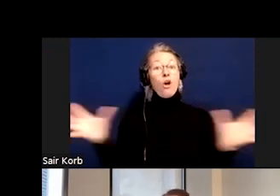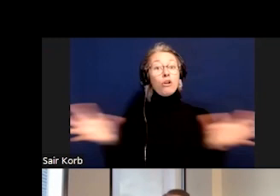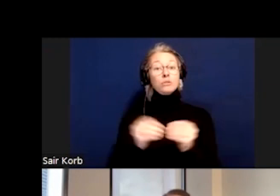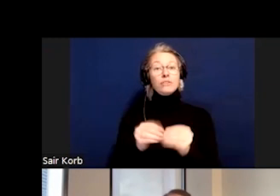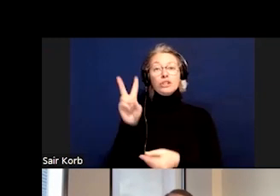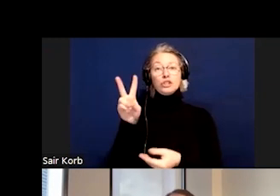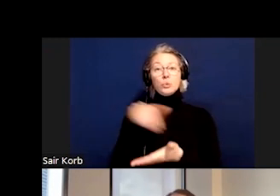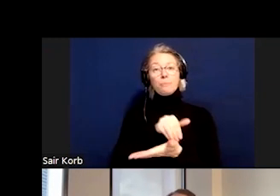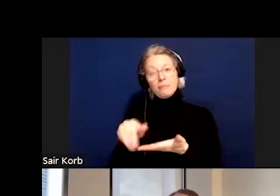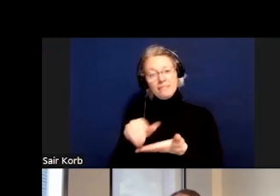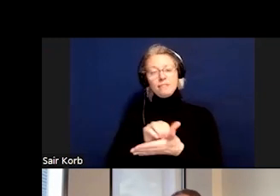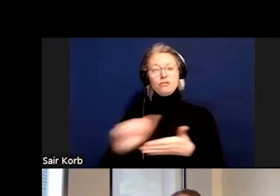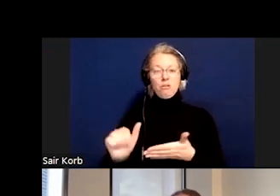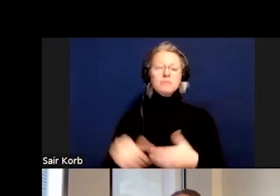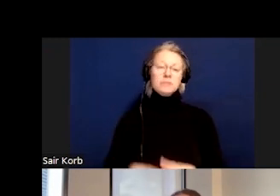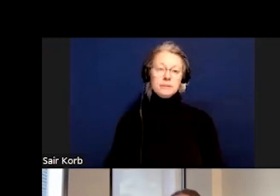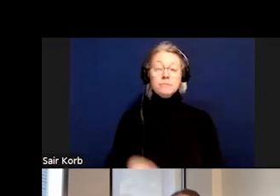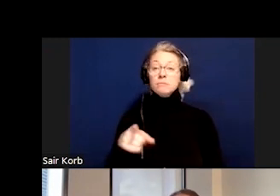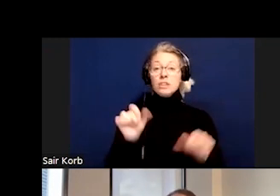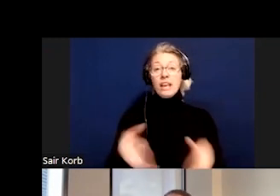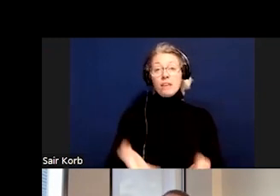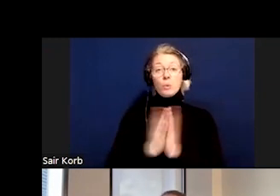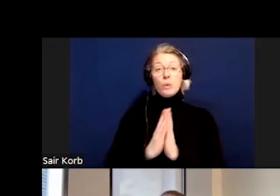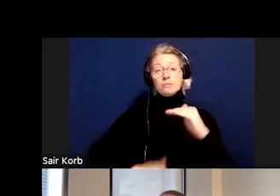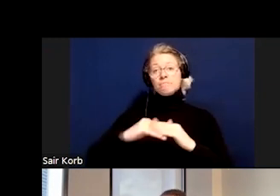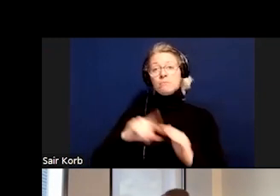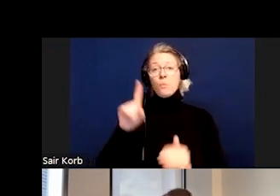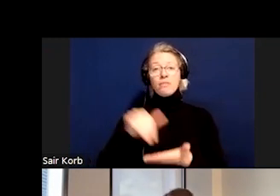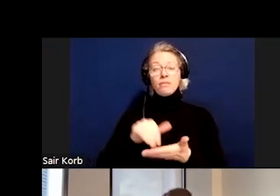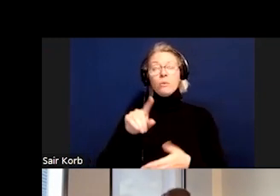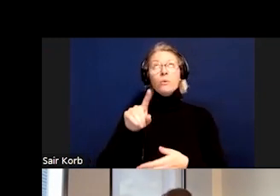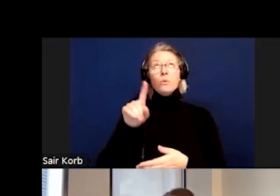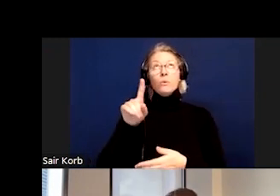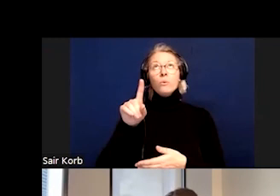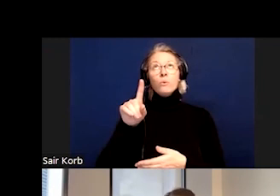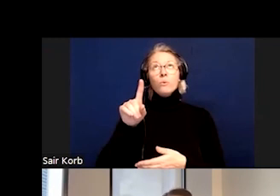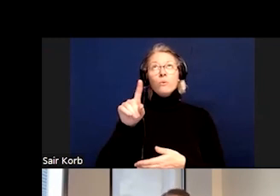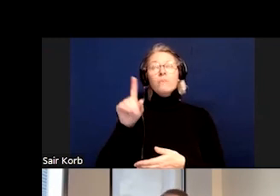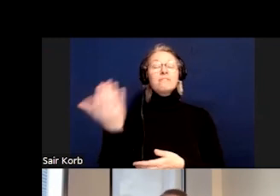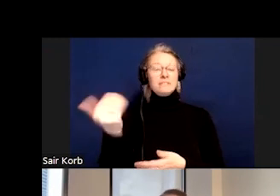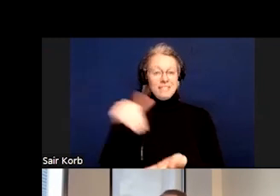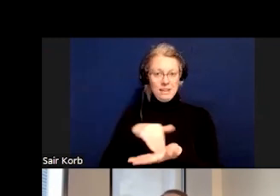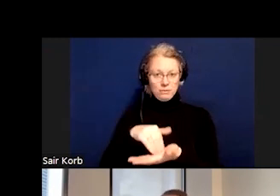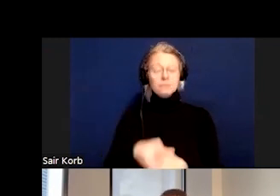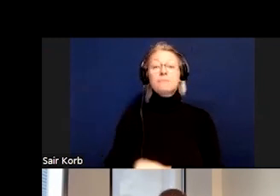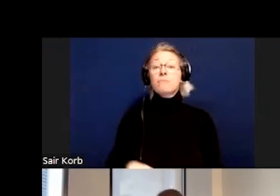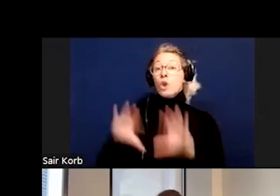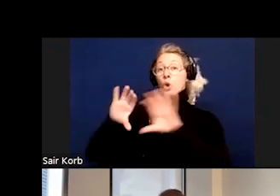may request up to $15,000 and artist collectives which are ad hoc or ongoing unregistered groups